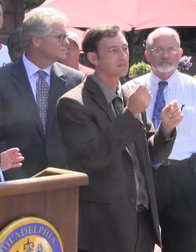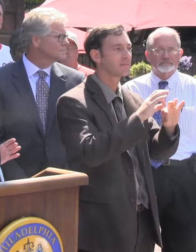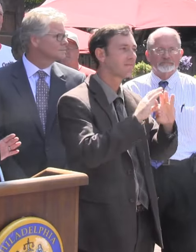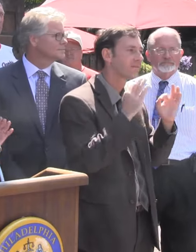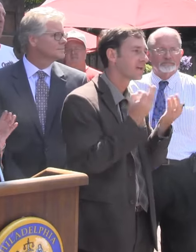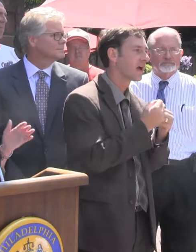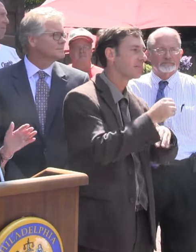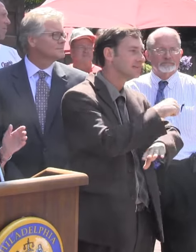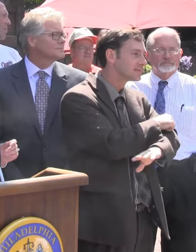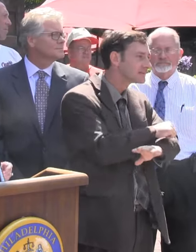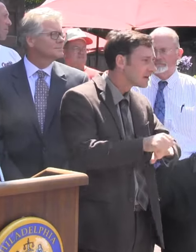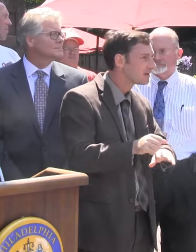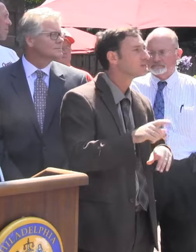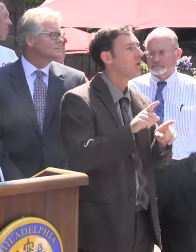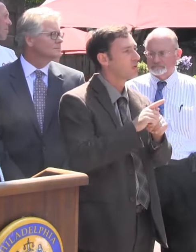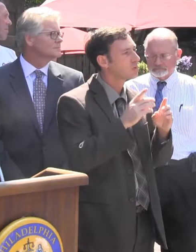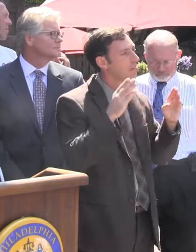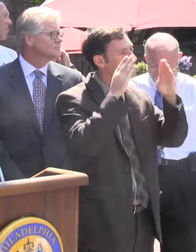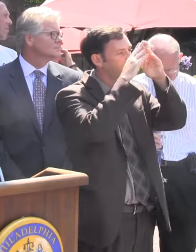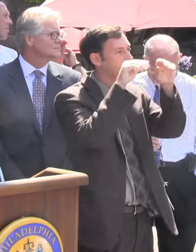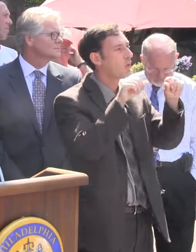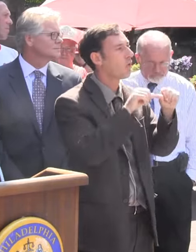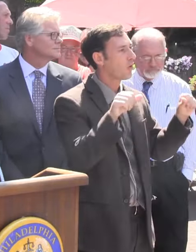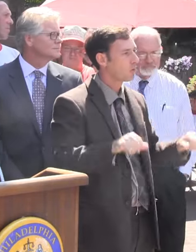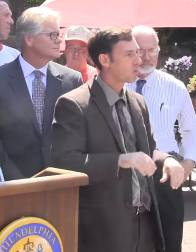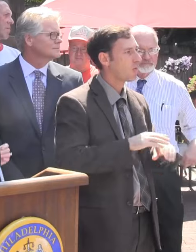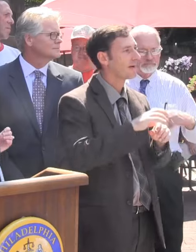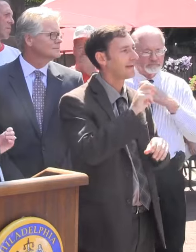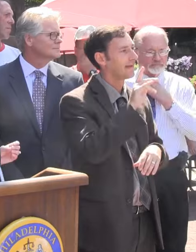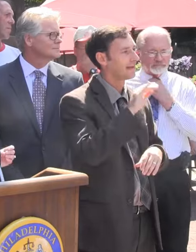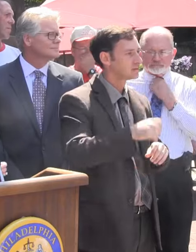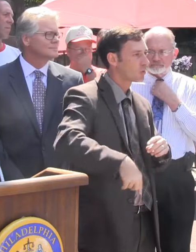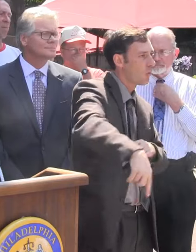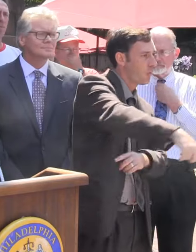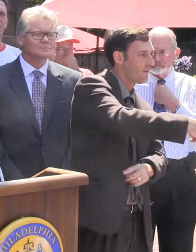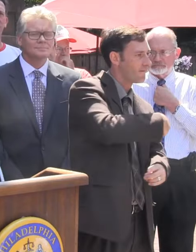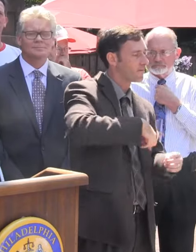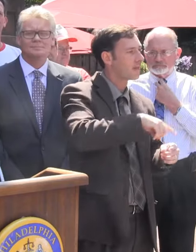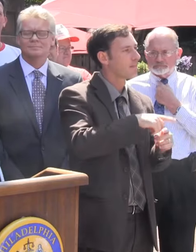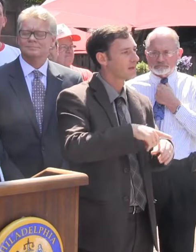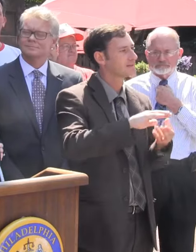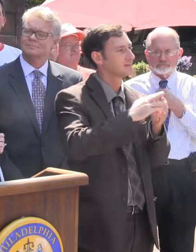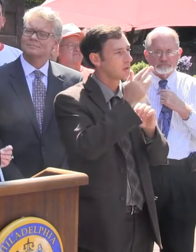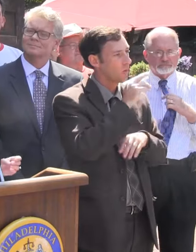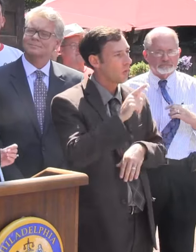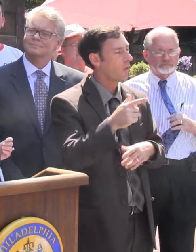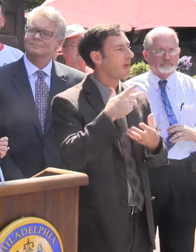stage, which is also the Papal alter, on Eakins Oval, to City Hall's portico to South and